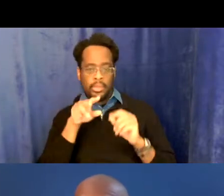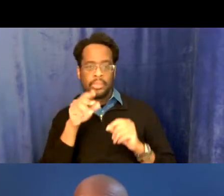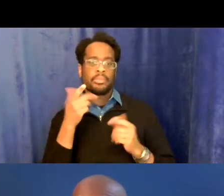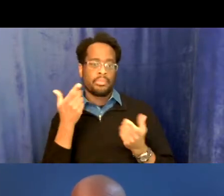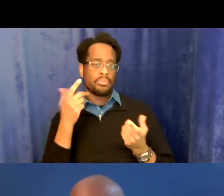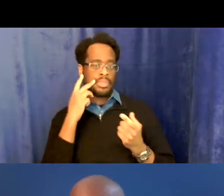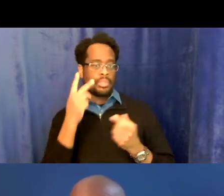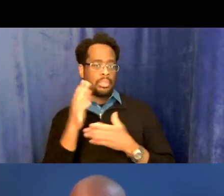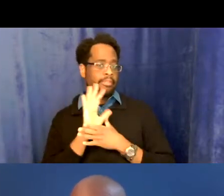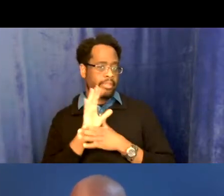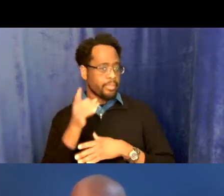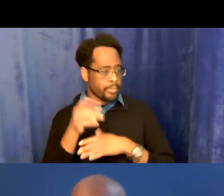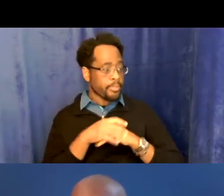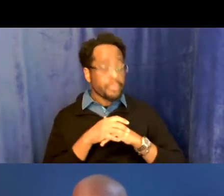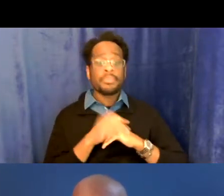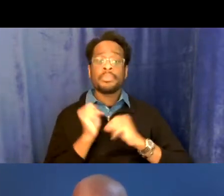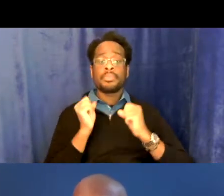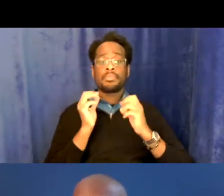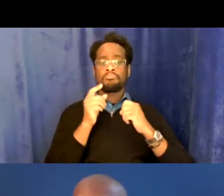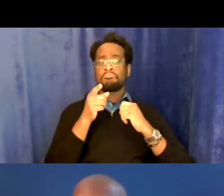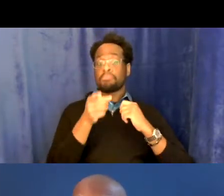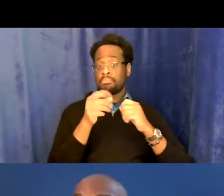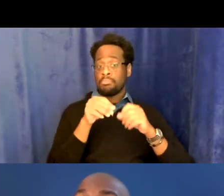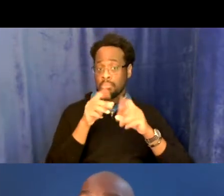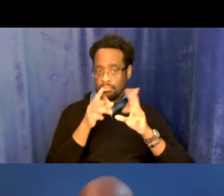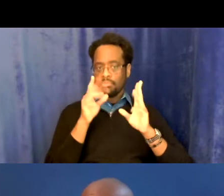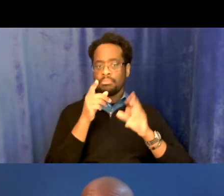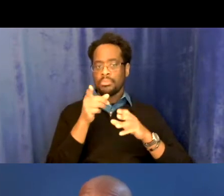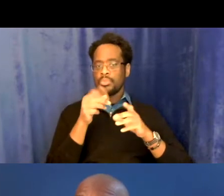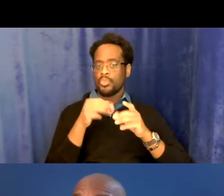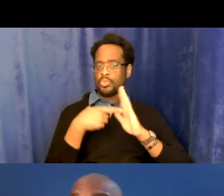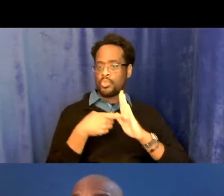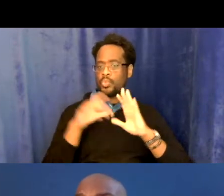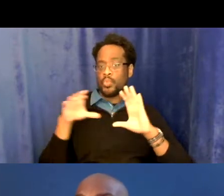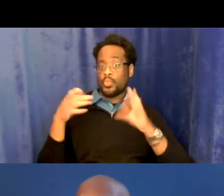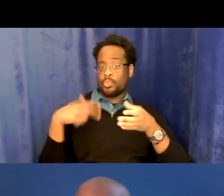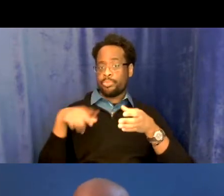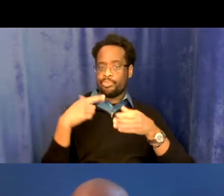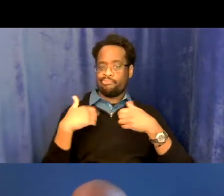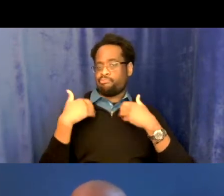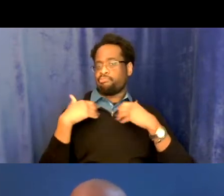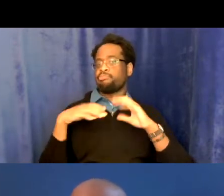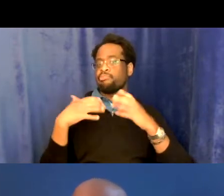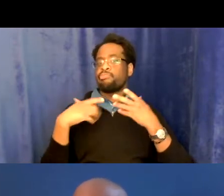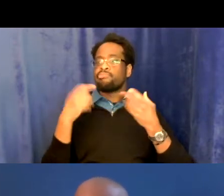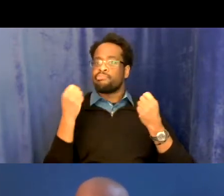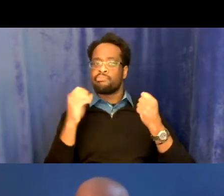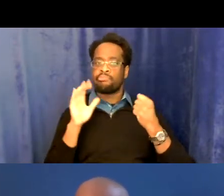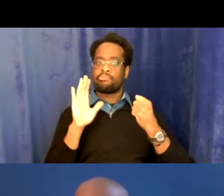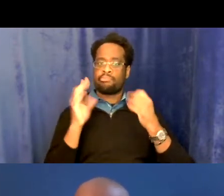in the chat, it'll lead you to this documentary. So um this clip shows a group of young people